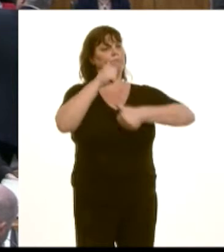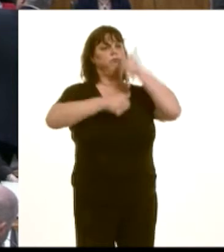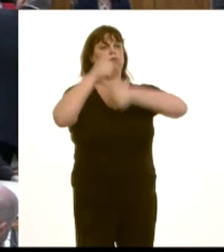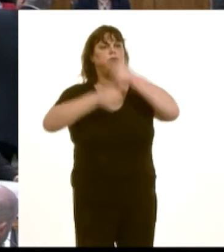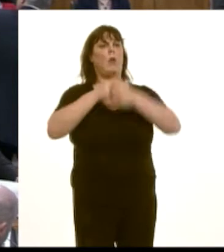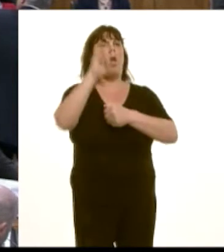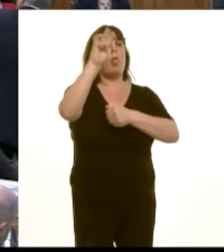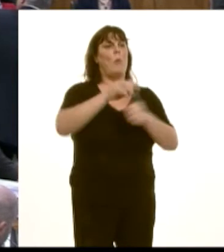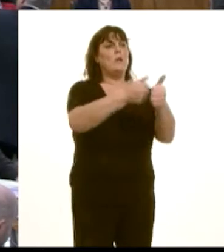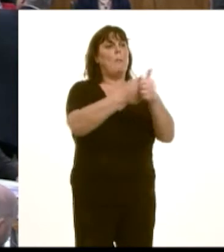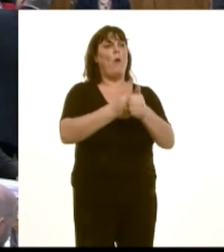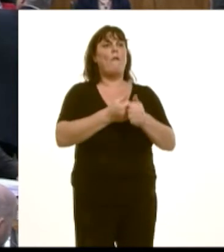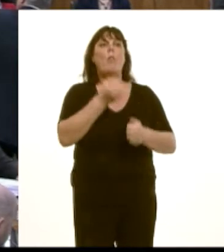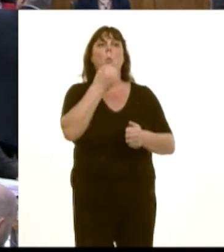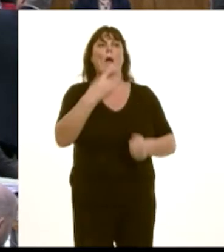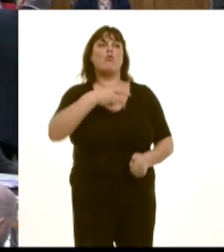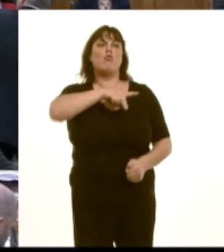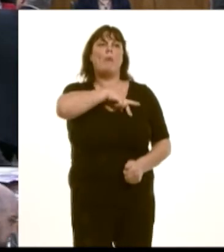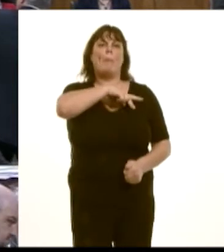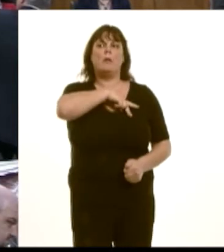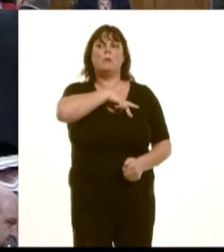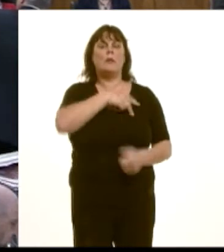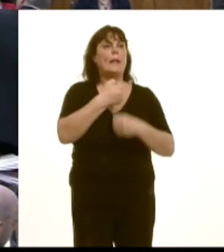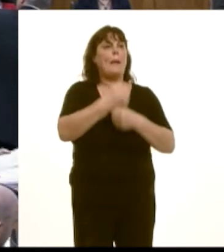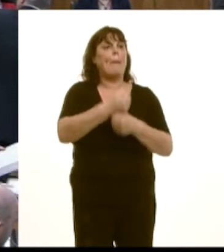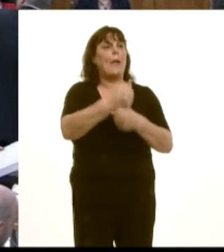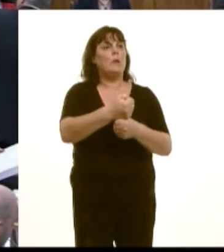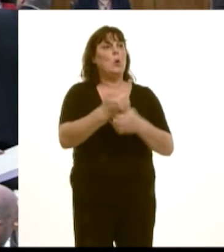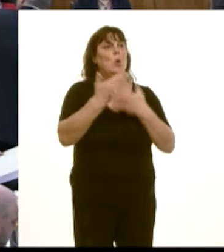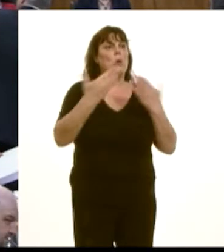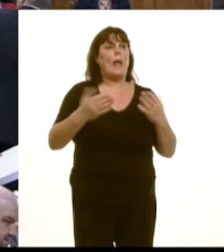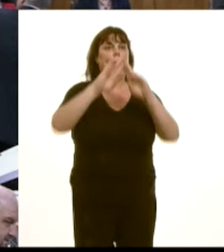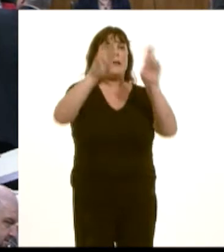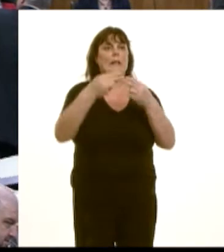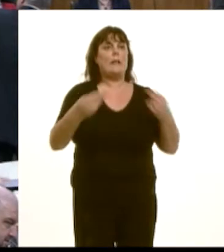for the White Ribbon campaign. Today is the international day to end violence against